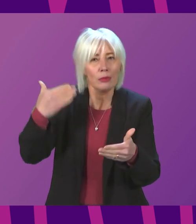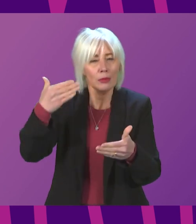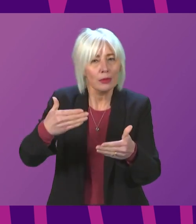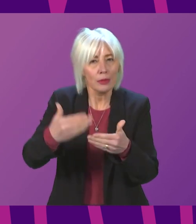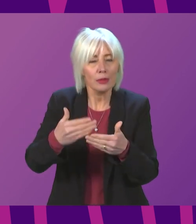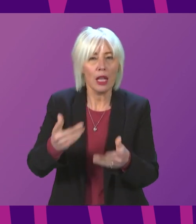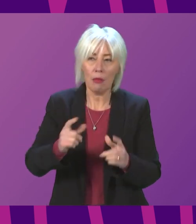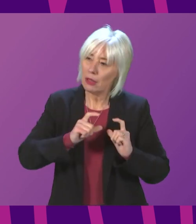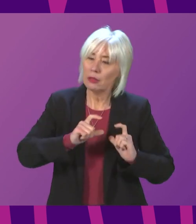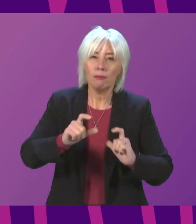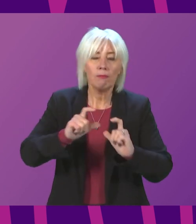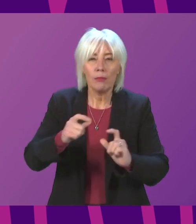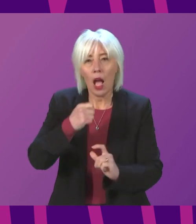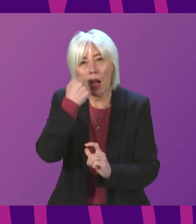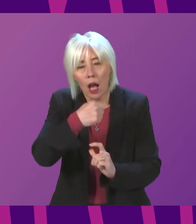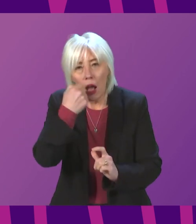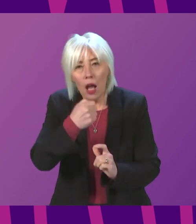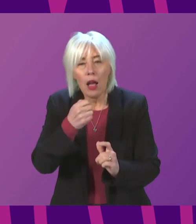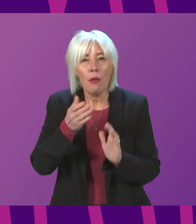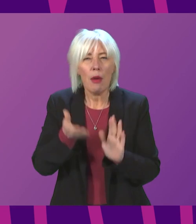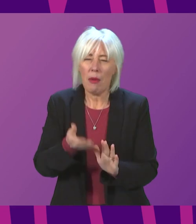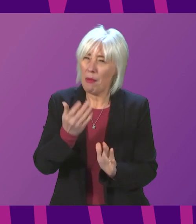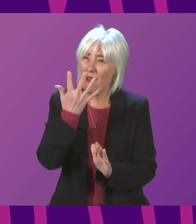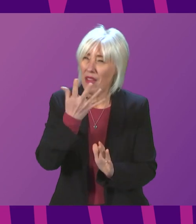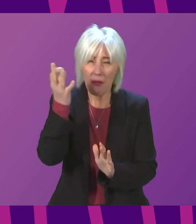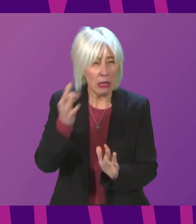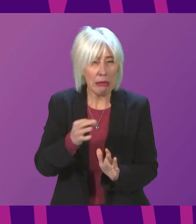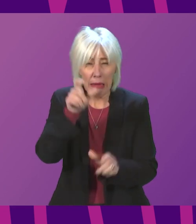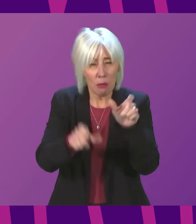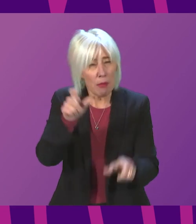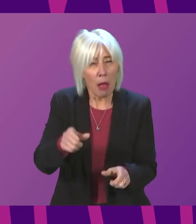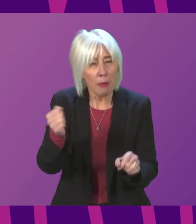rate of pupils in schools of below 5 per cent. Labour has written to the Government with